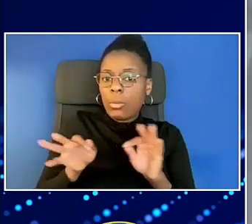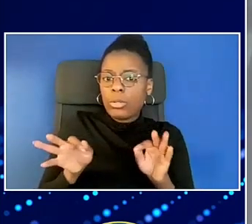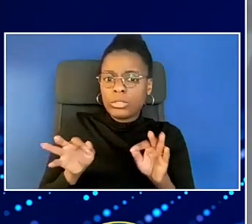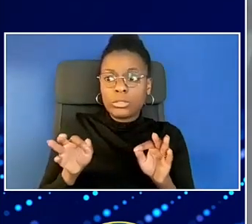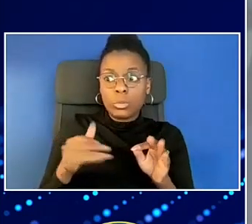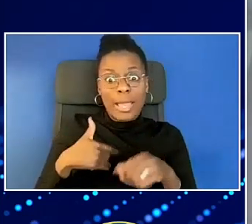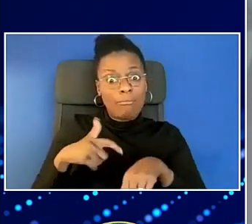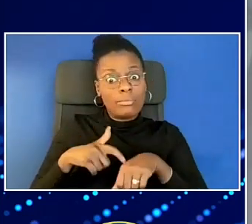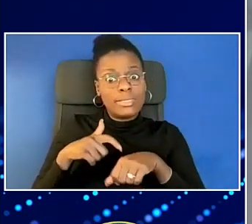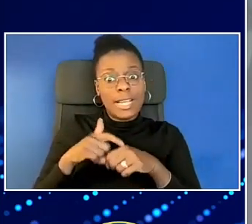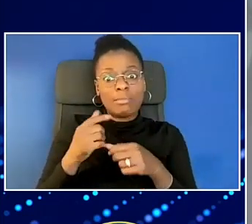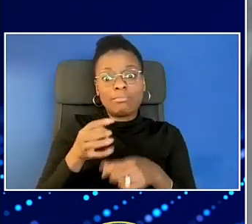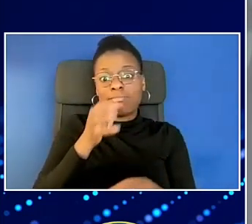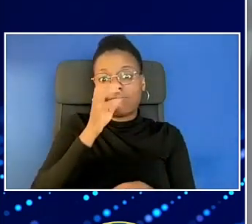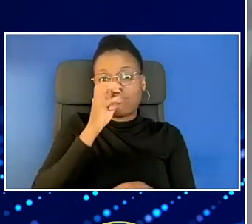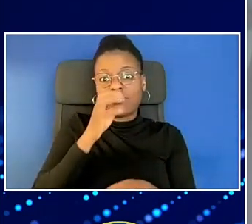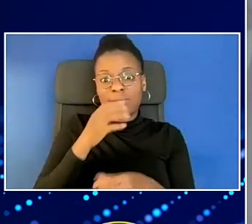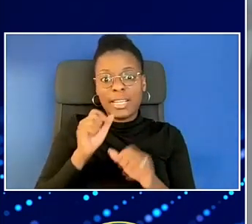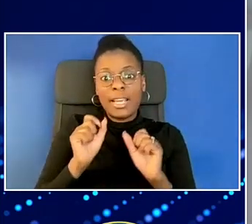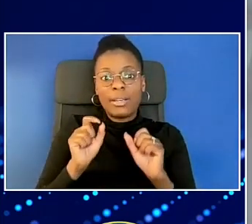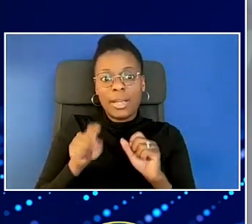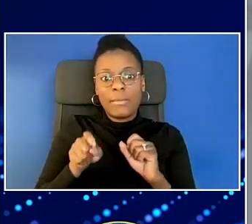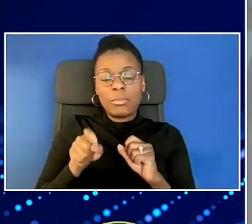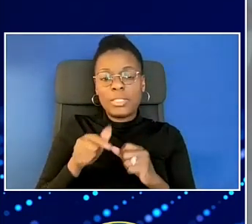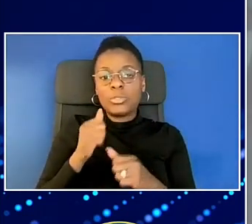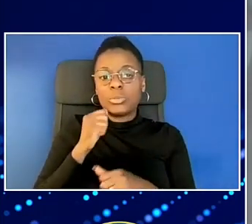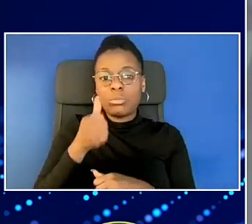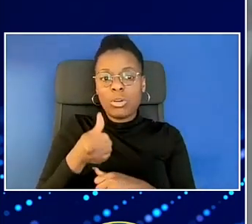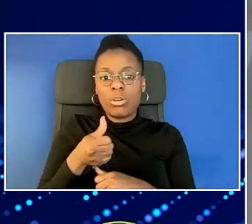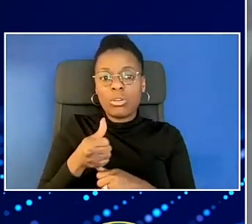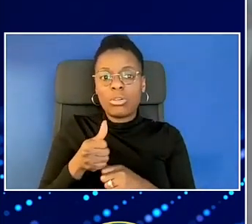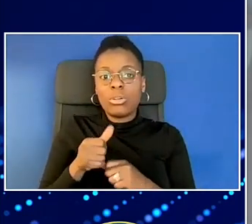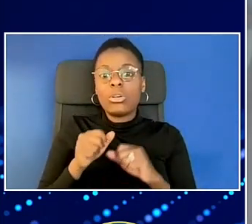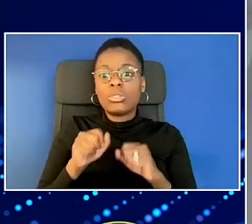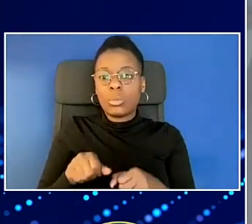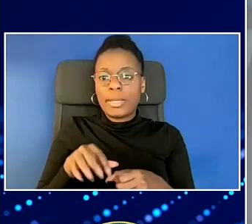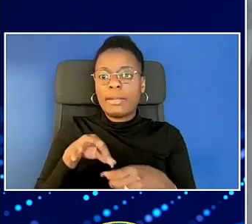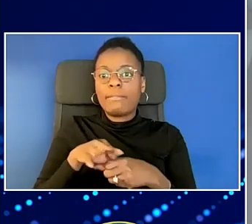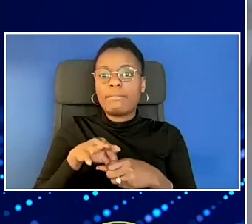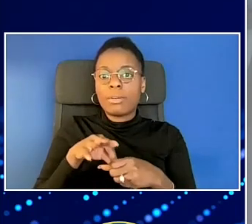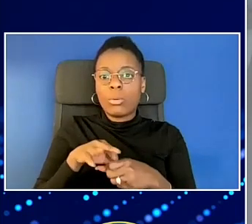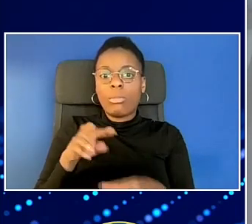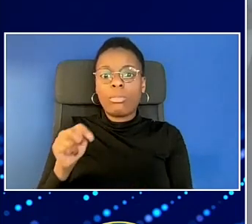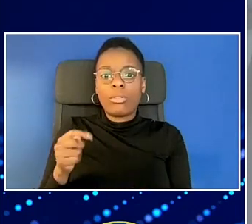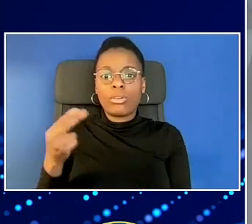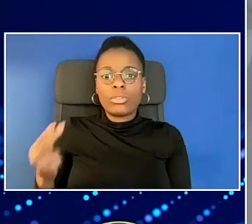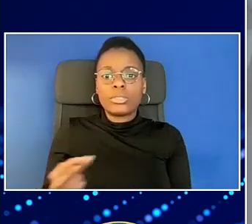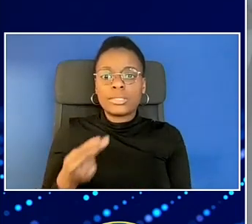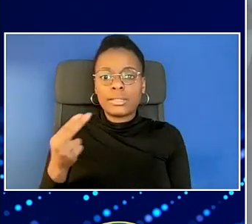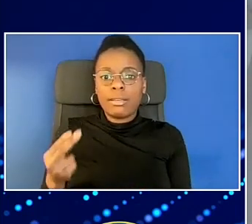has to be like probably tomorrow so that we can- a vote can be done on Thursday if that's where we push it off to.